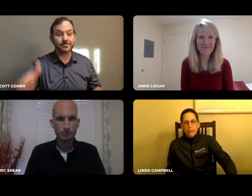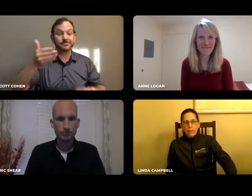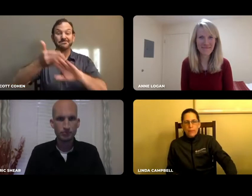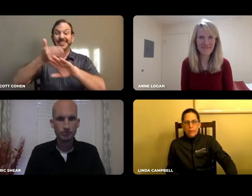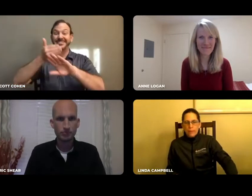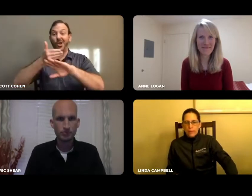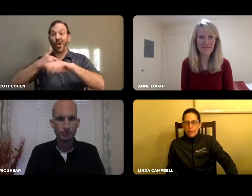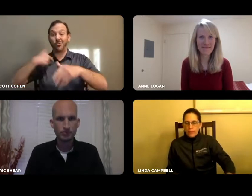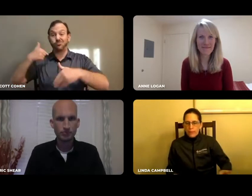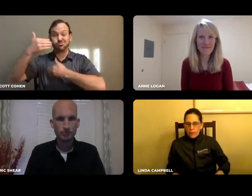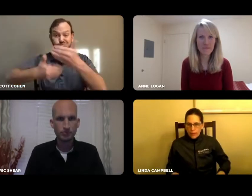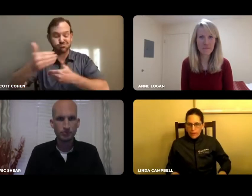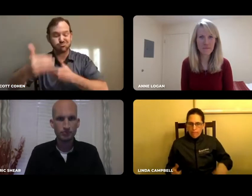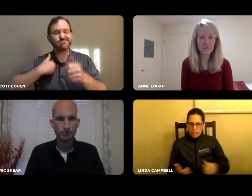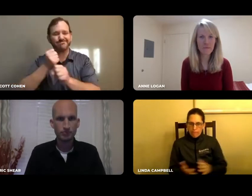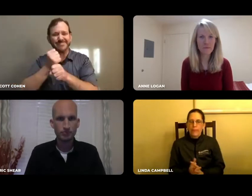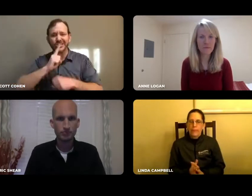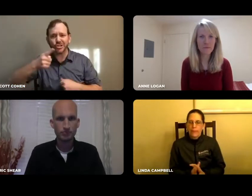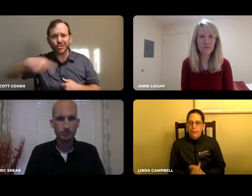Before we get going and start the panel